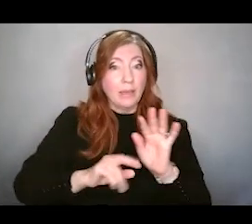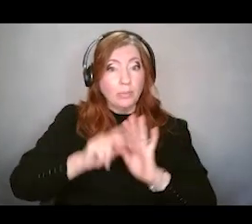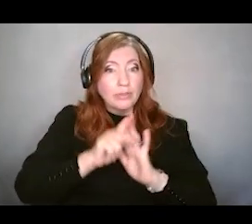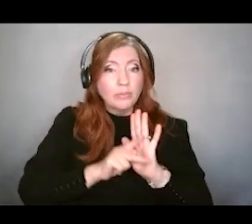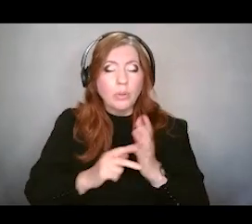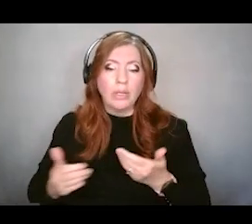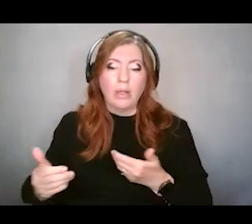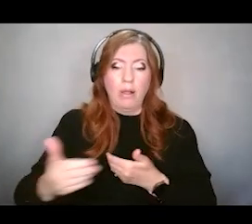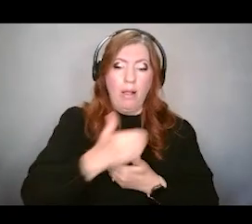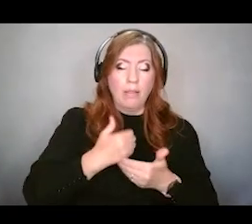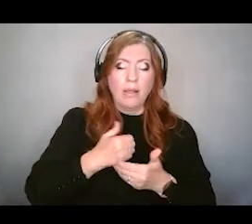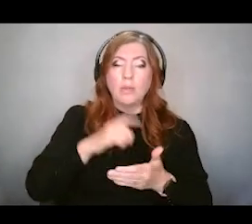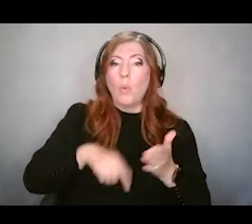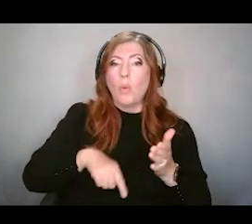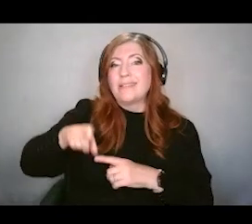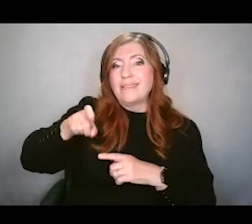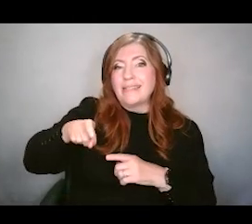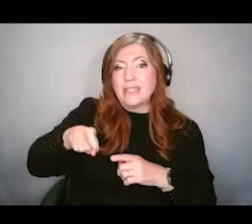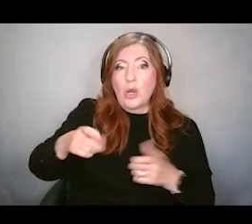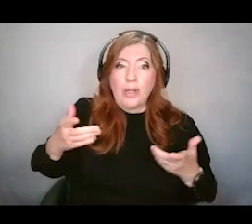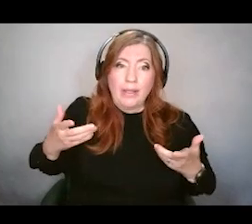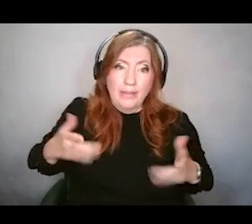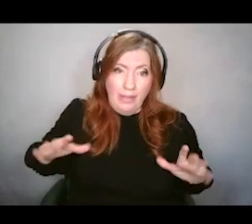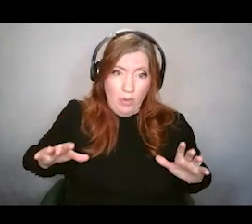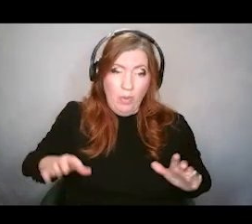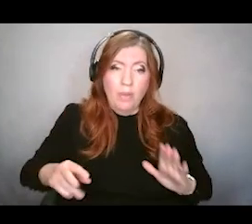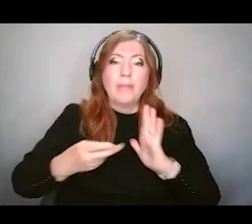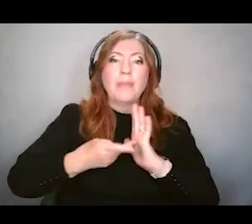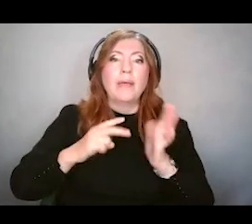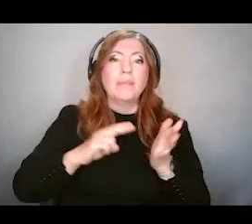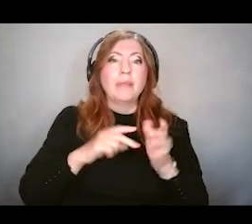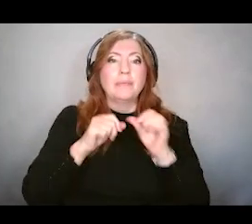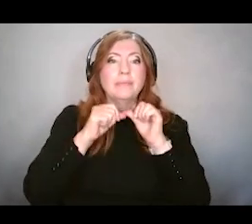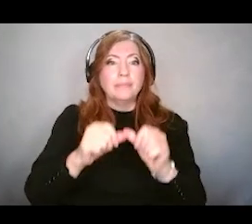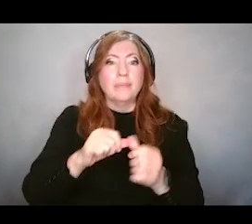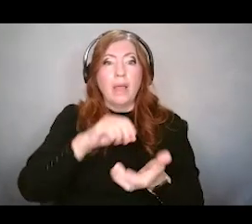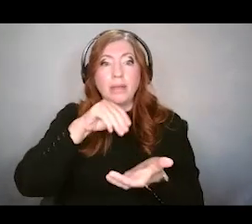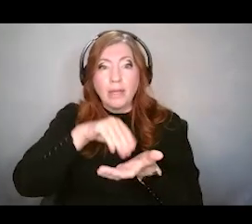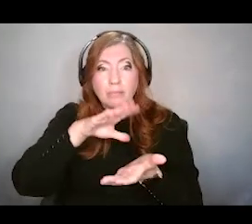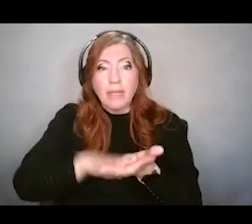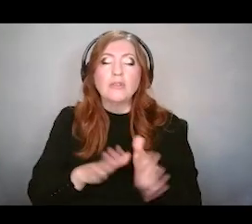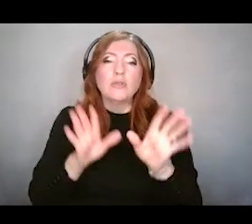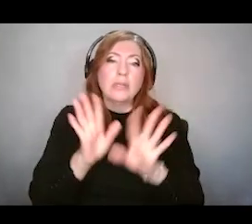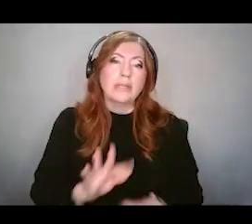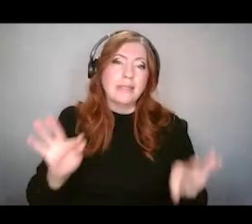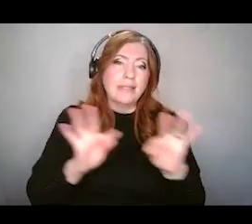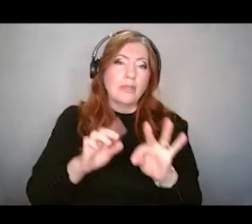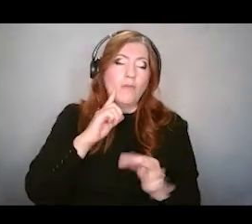necessary. That means sticking to documentation that's essential for verifying eligibility or